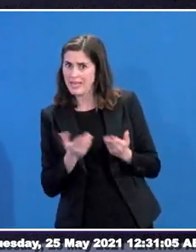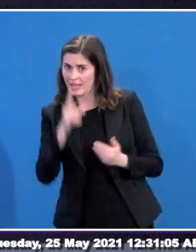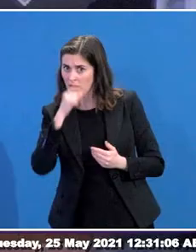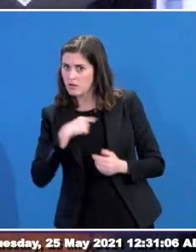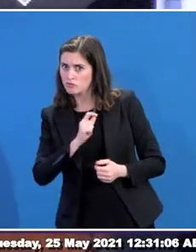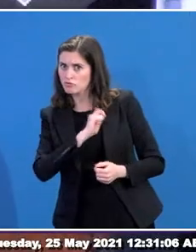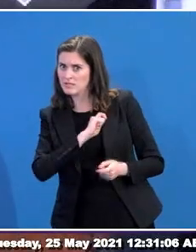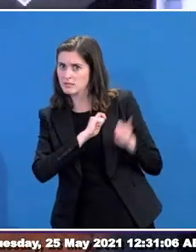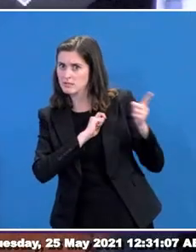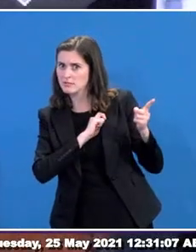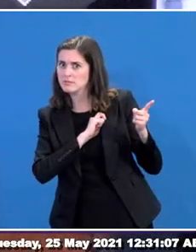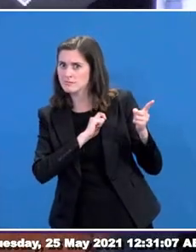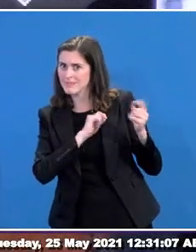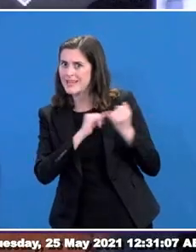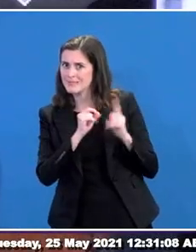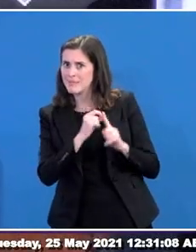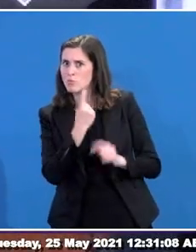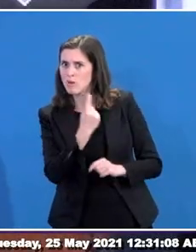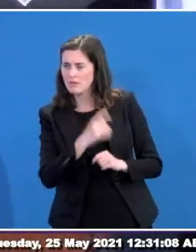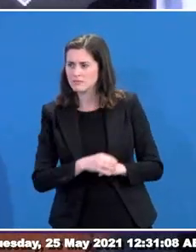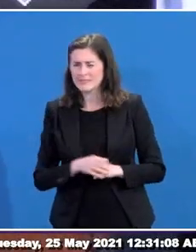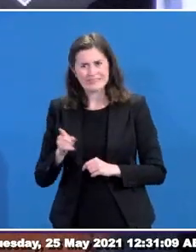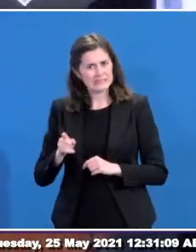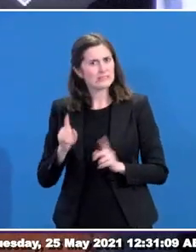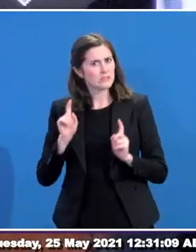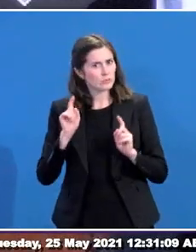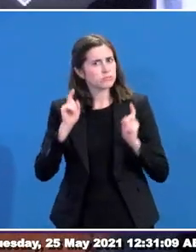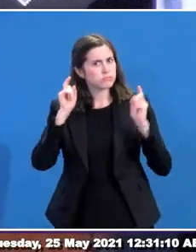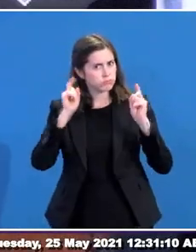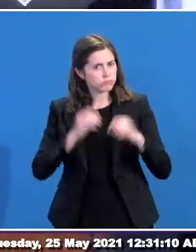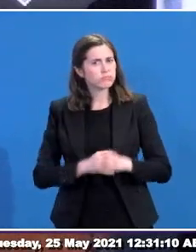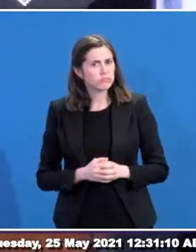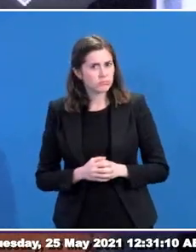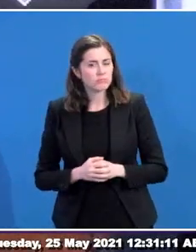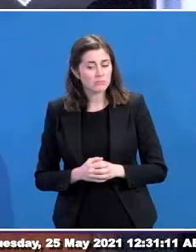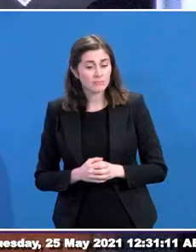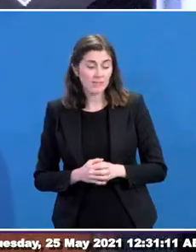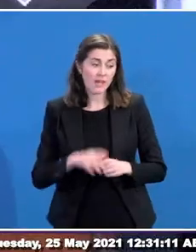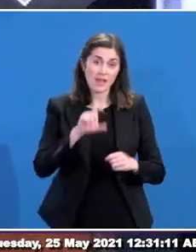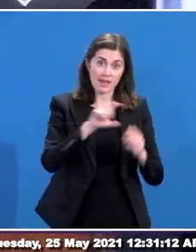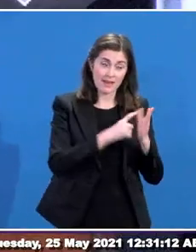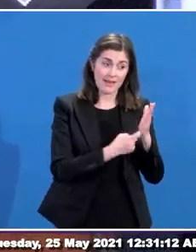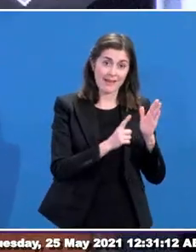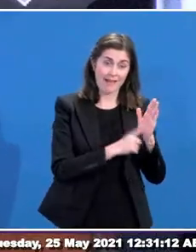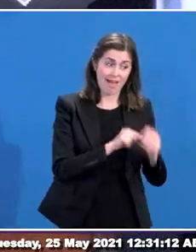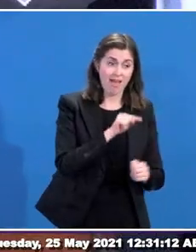And that started to cause you concern because Carl, unlike the other residents, doesn't have a day program.